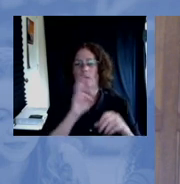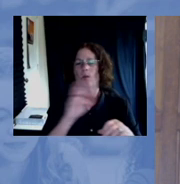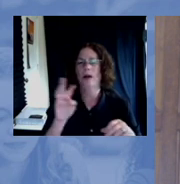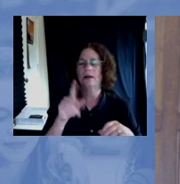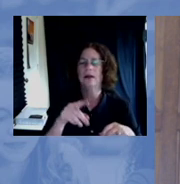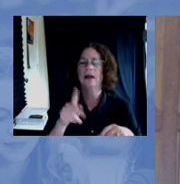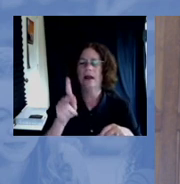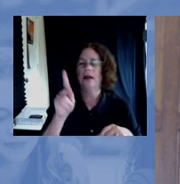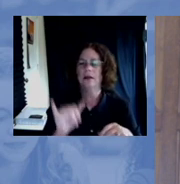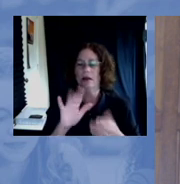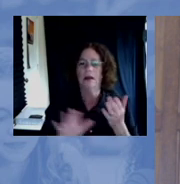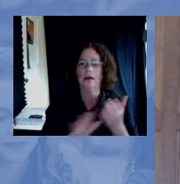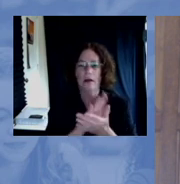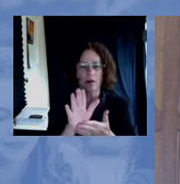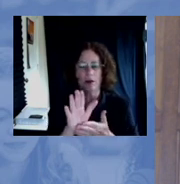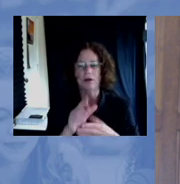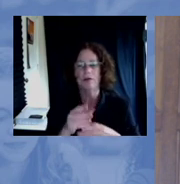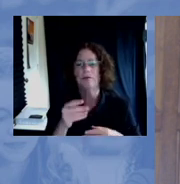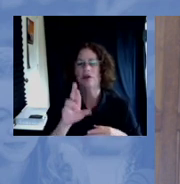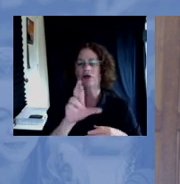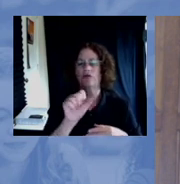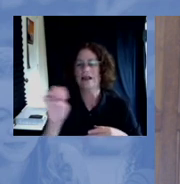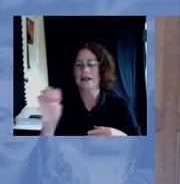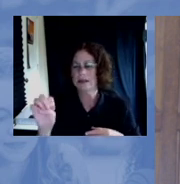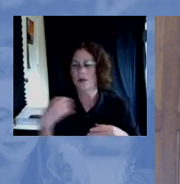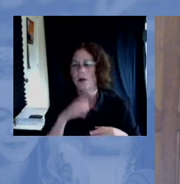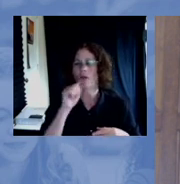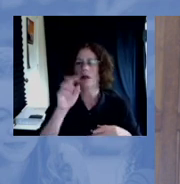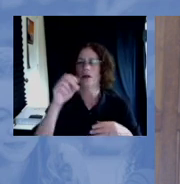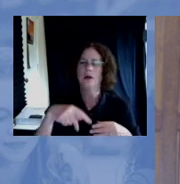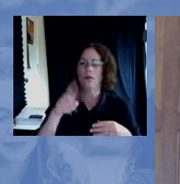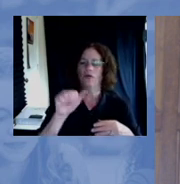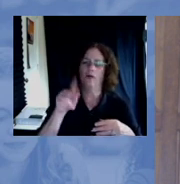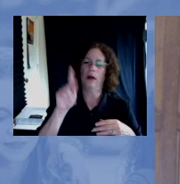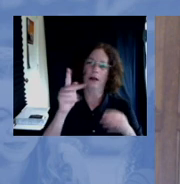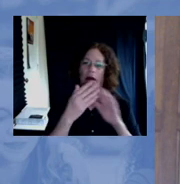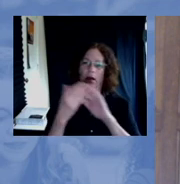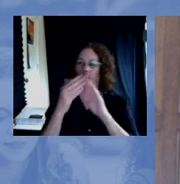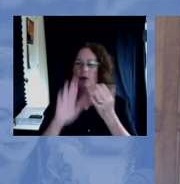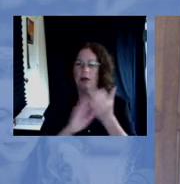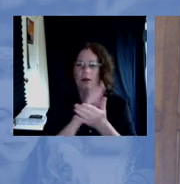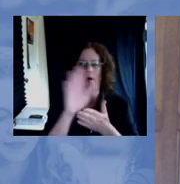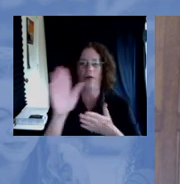WE ARE A FIVE TIME TOP RANKED COMMUNITY COLLEGE IN THE NATION BY THE ASPEN INSTITUTE AND IN